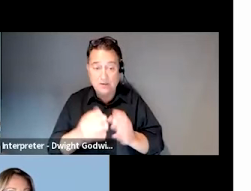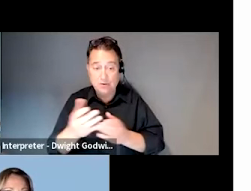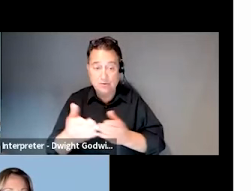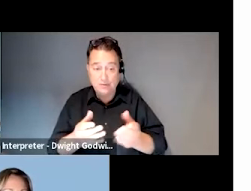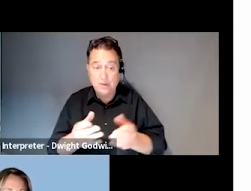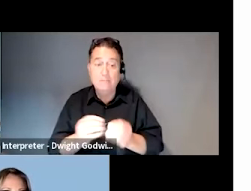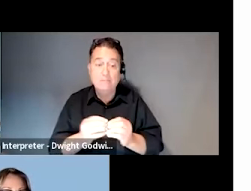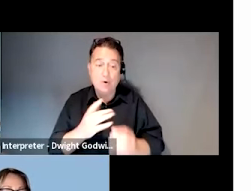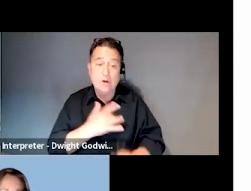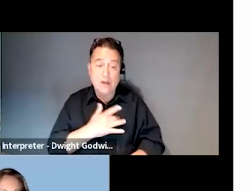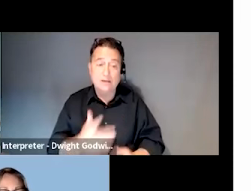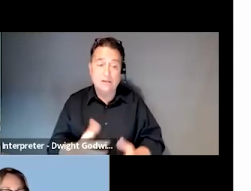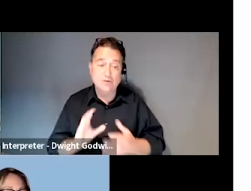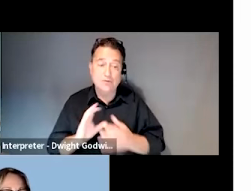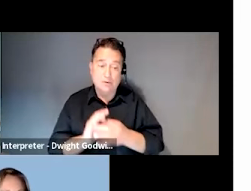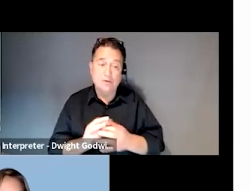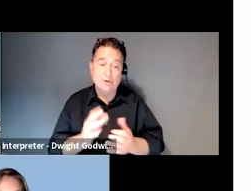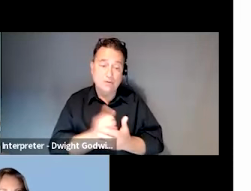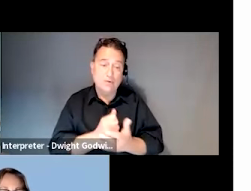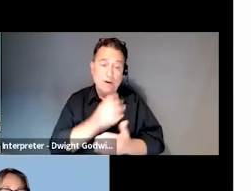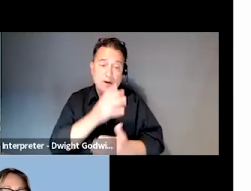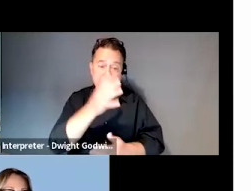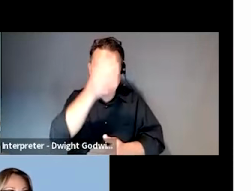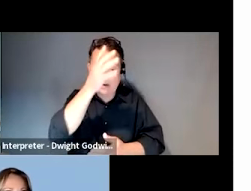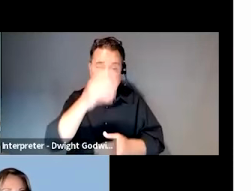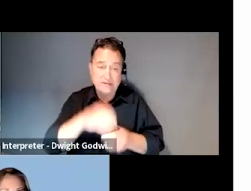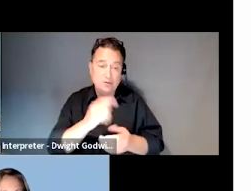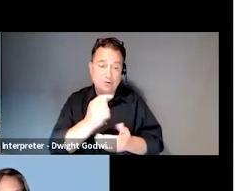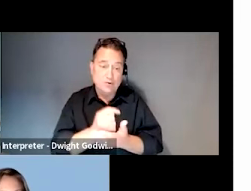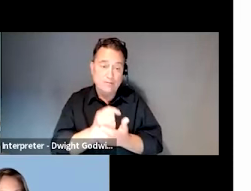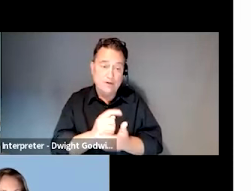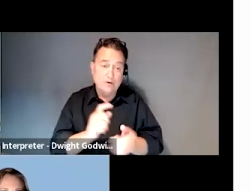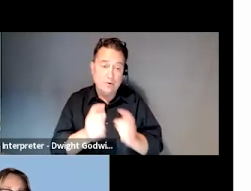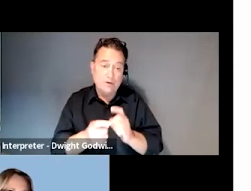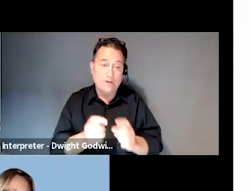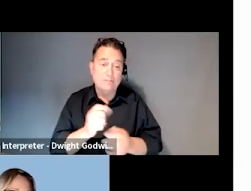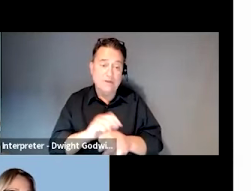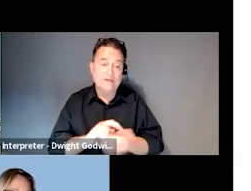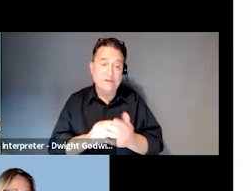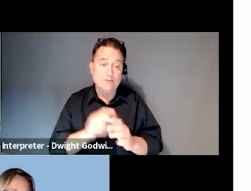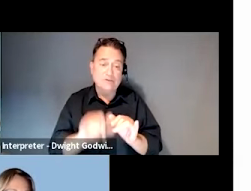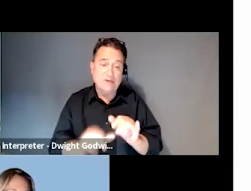So bottom line, getting parents into treatment quickly means they'll stay longer and have better outcomes.